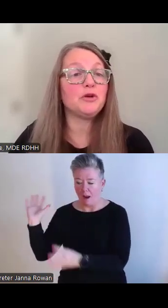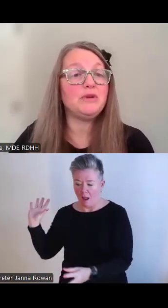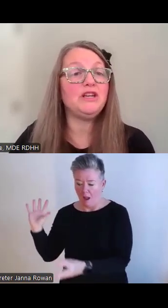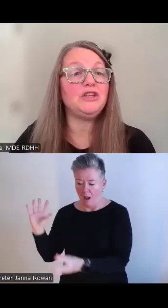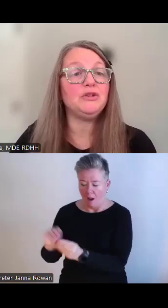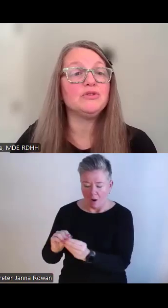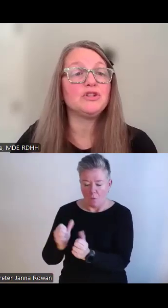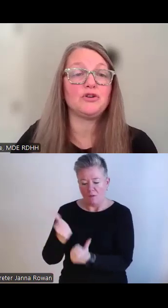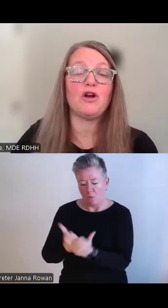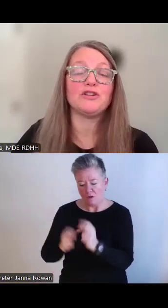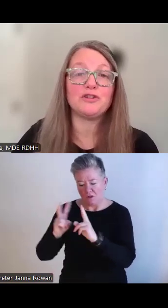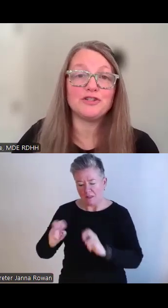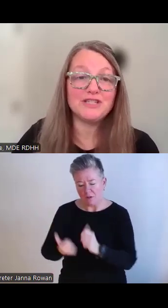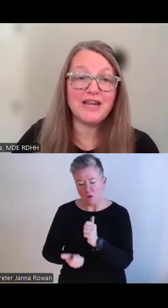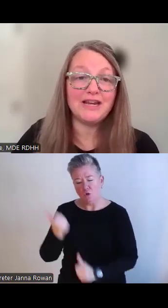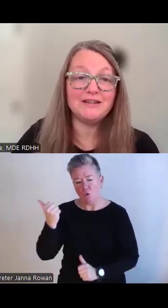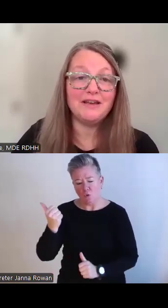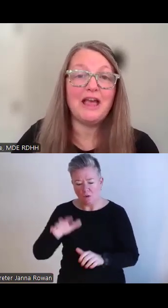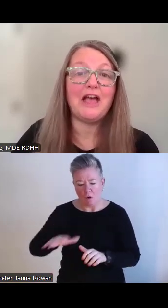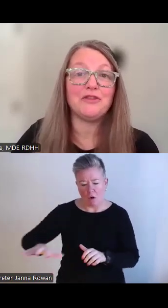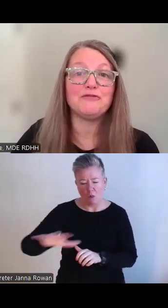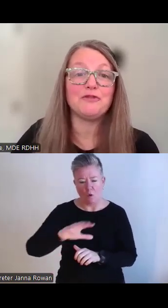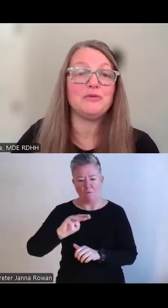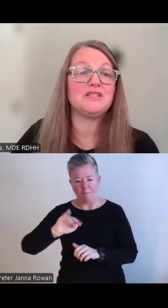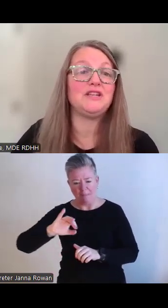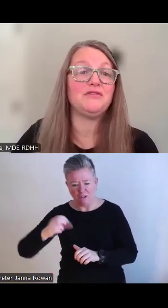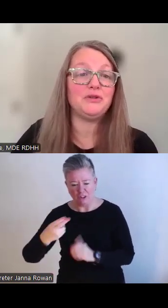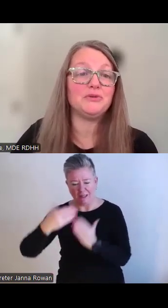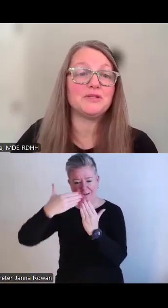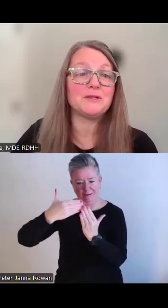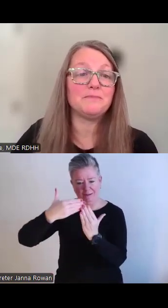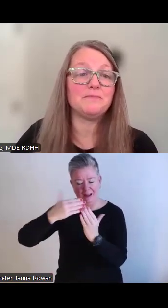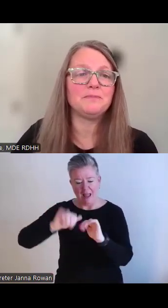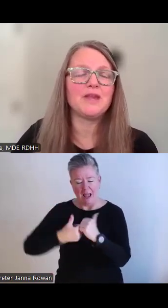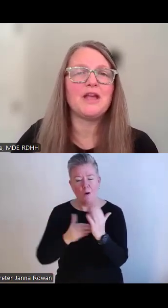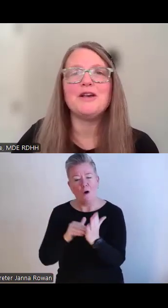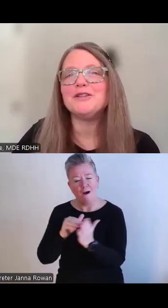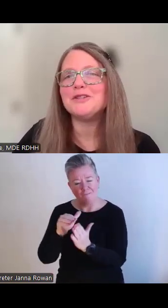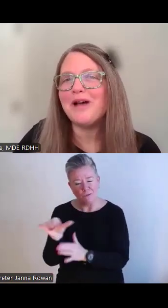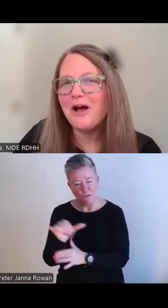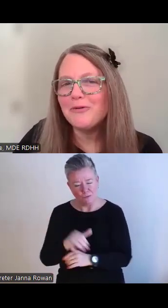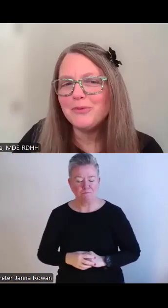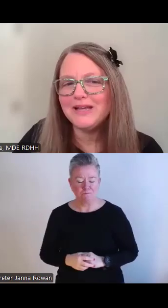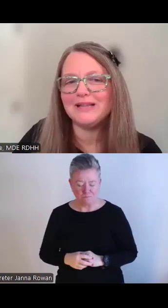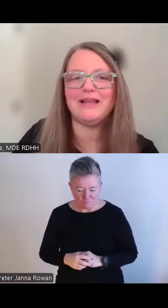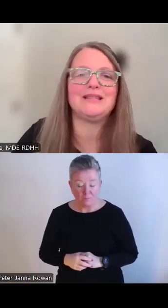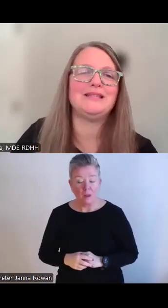are being used across our state and their frequency of use. So, how will we collect